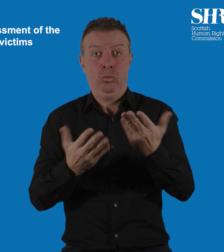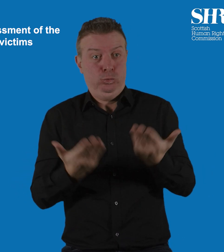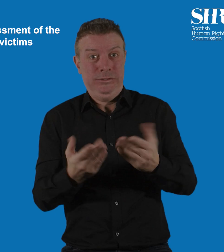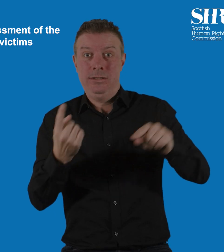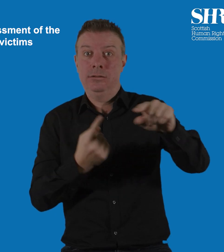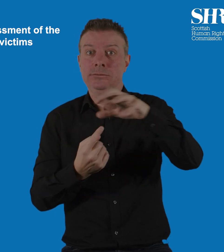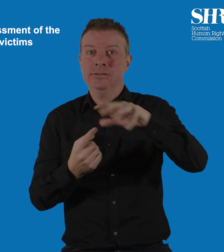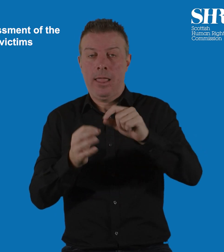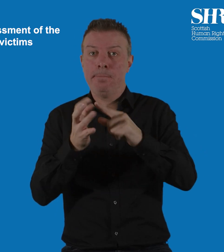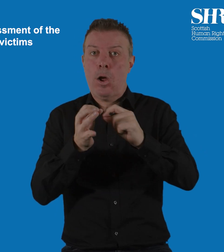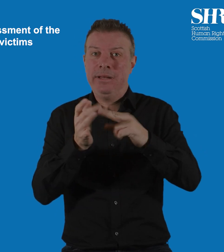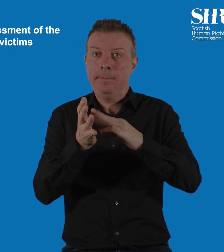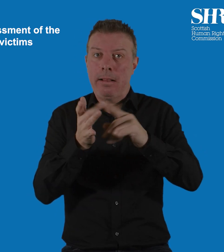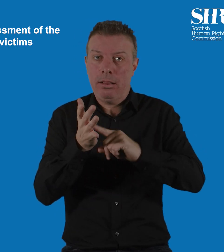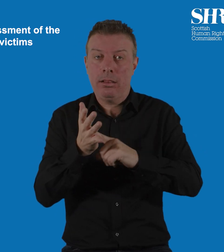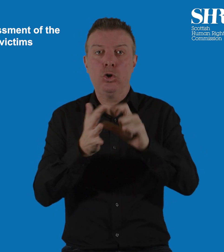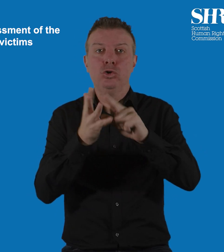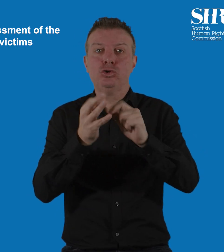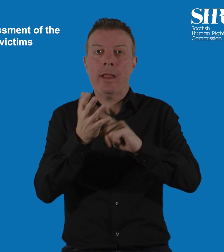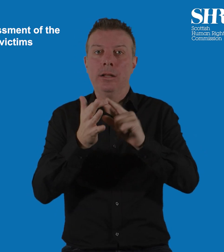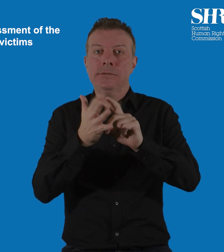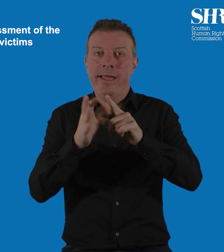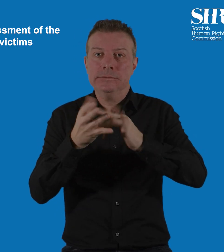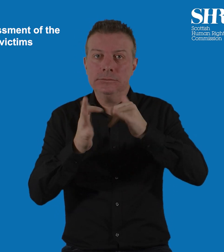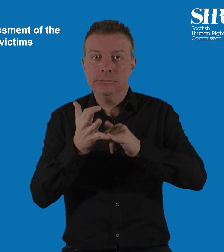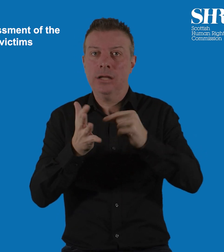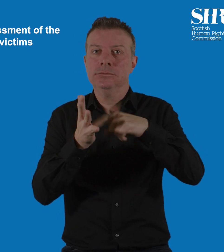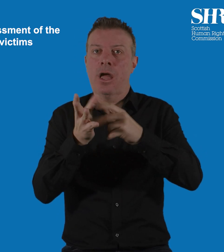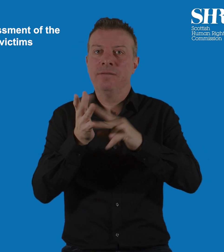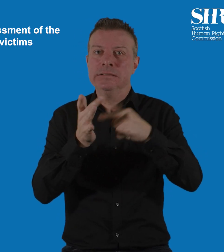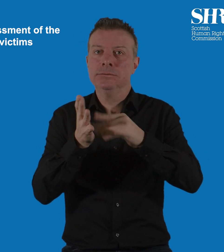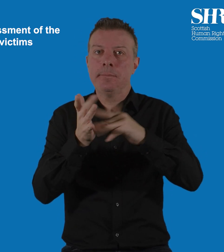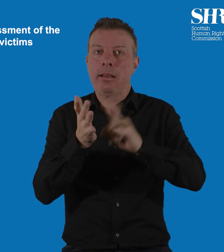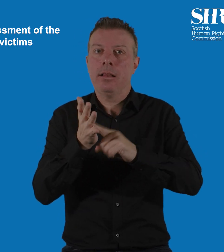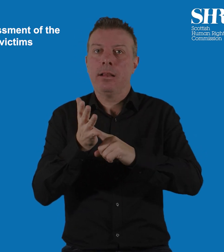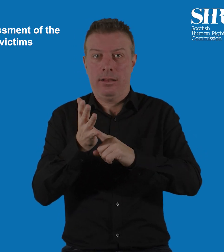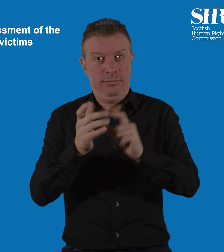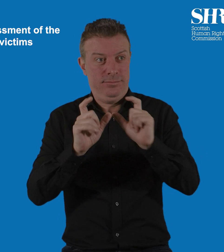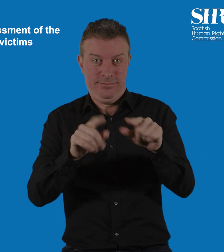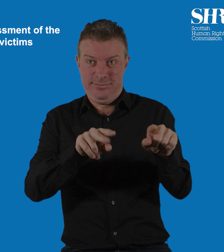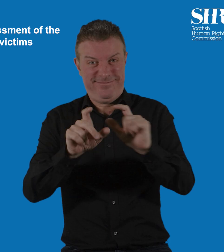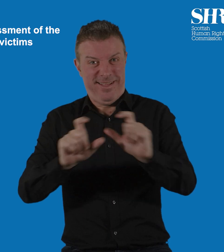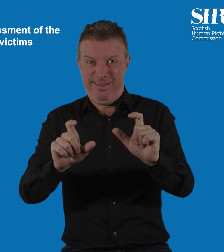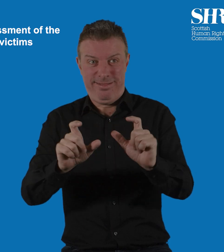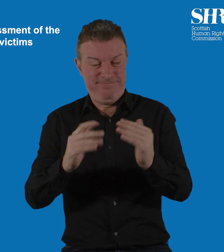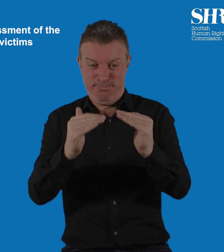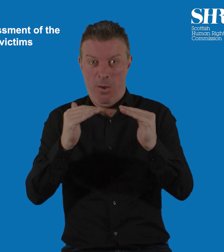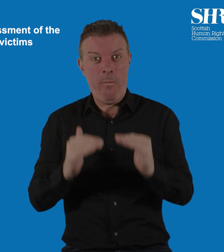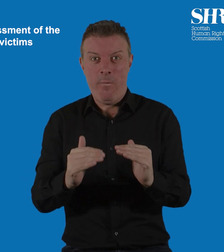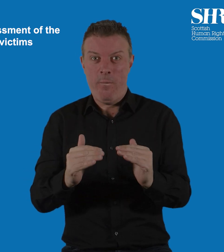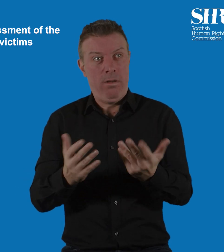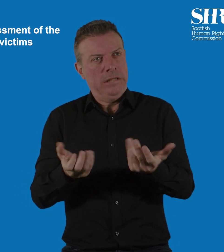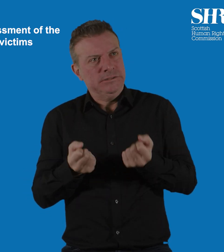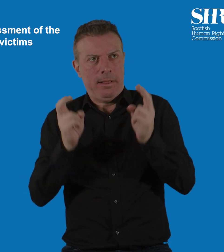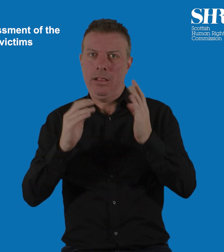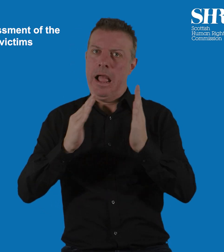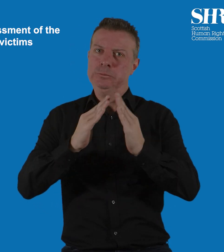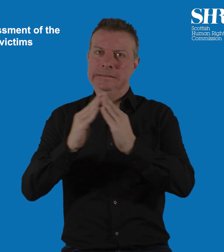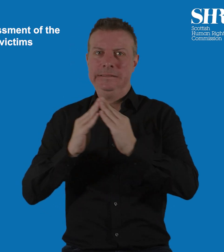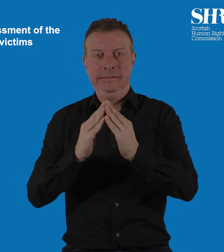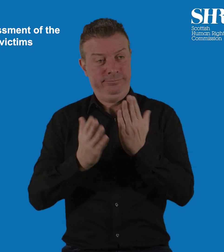Today, sites such as Bobbin Mill, Double Dykes and Tarvit Mill remain below acceptable standards,